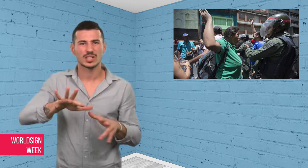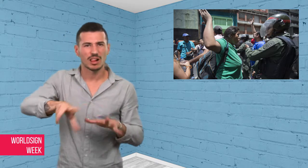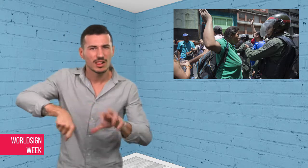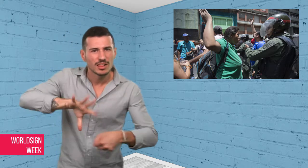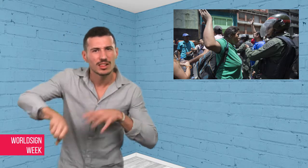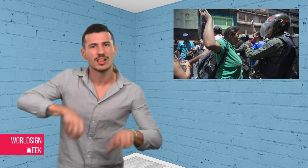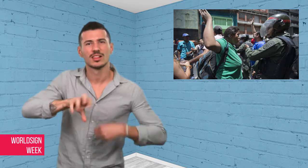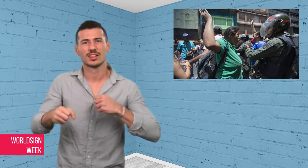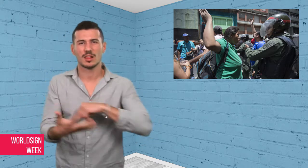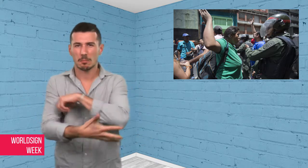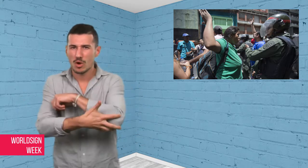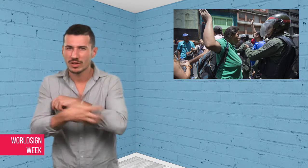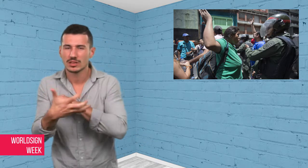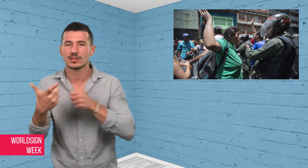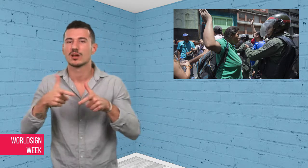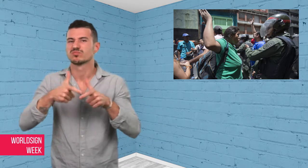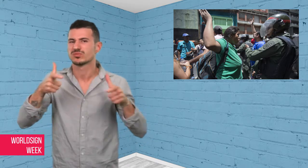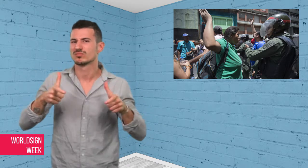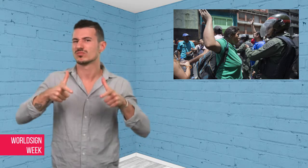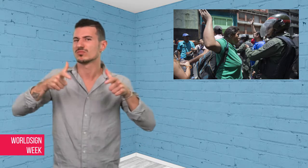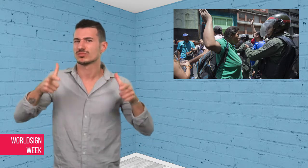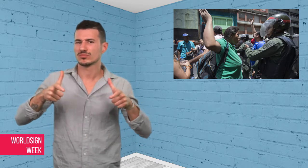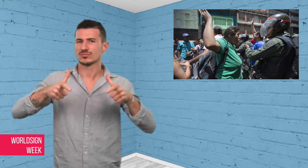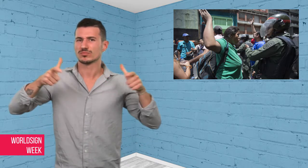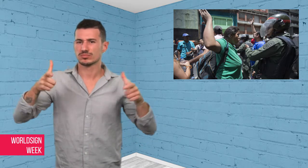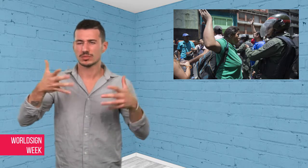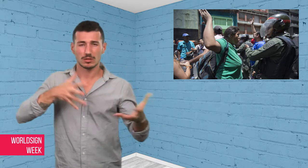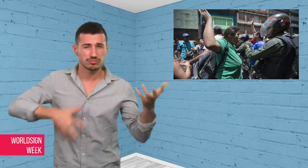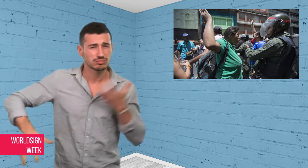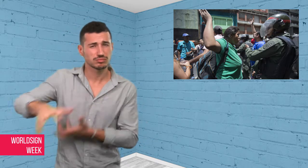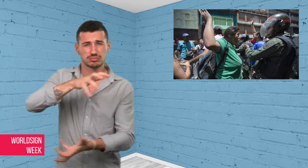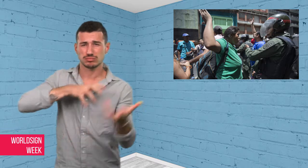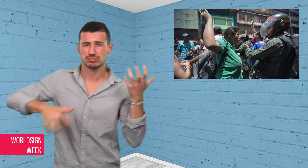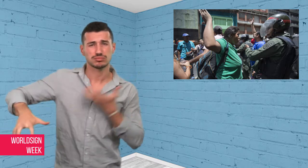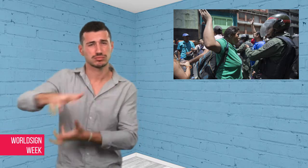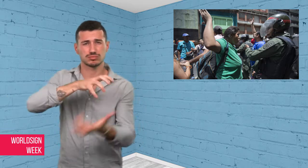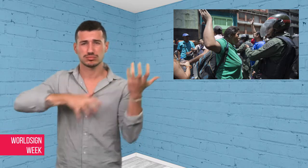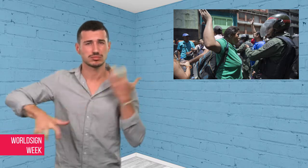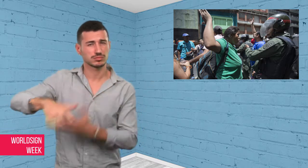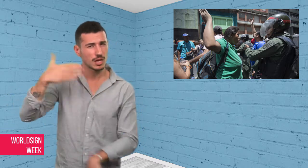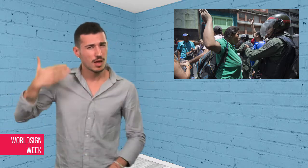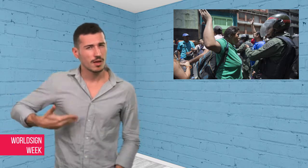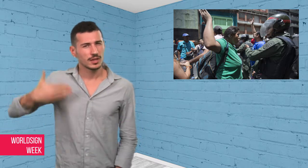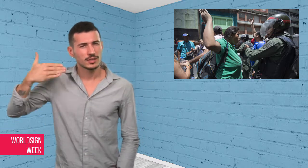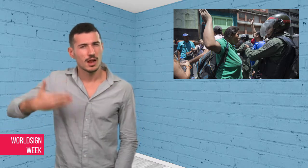Riots became daily, people started killing each other